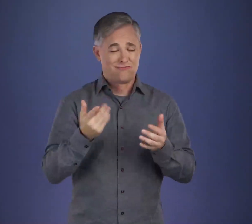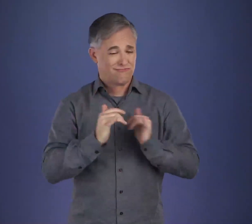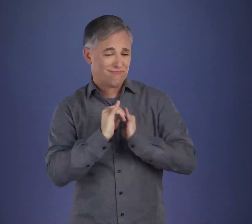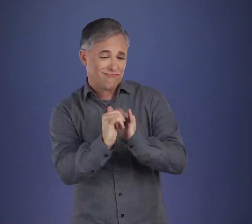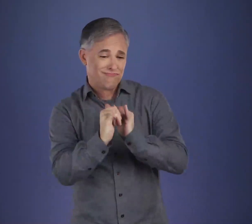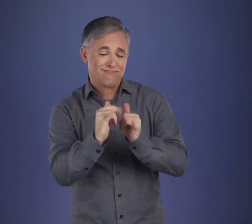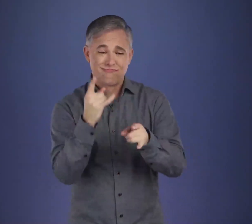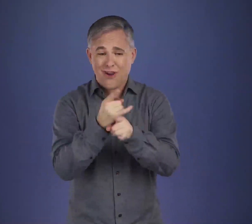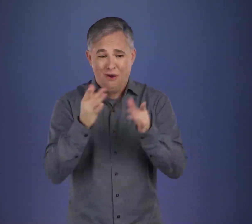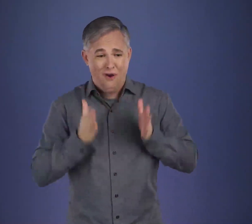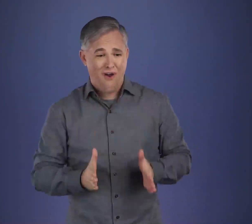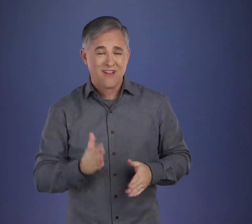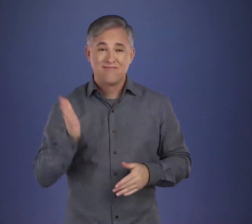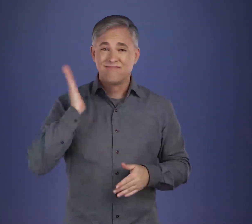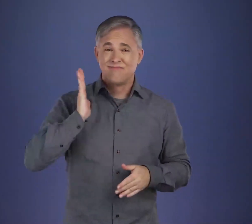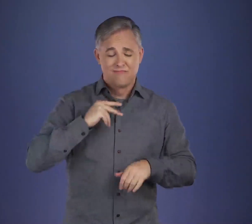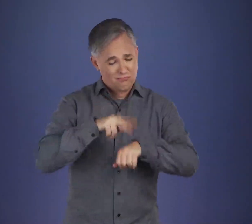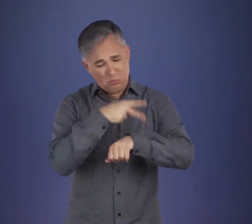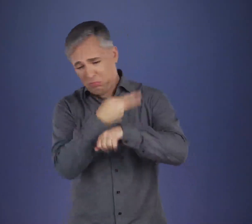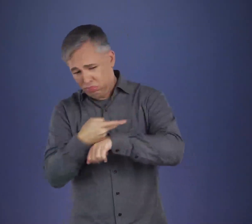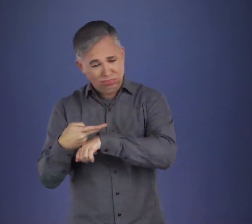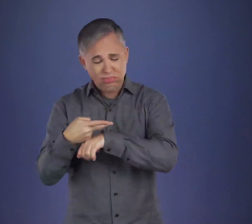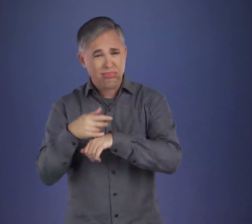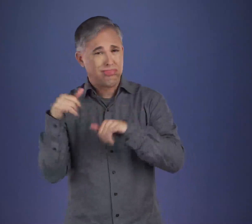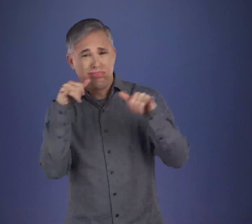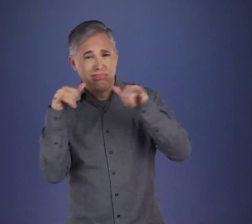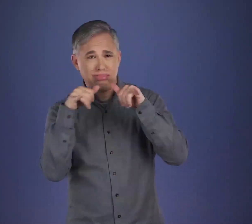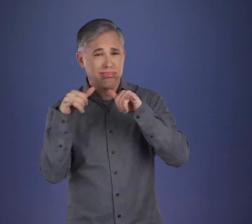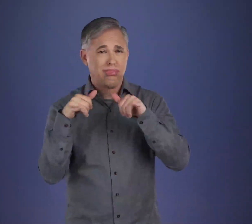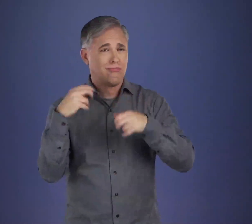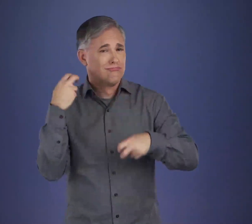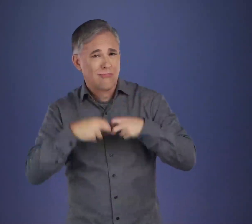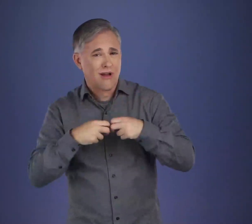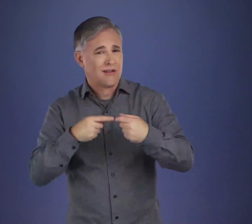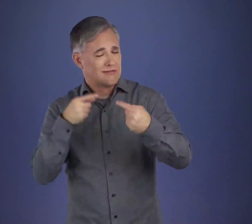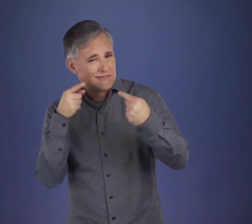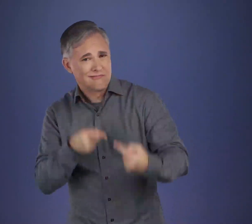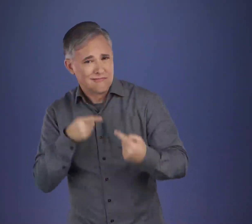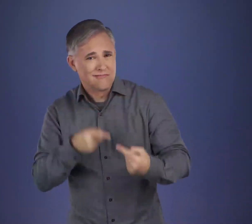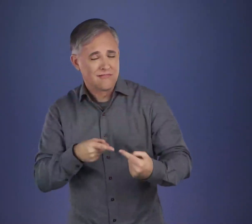who has found a key to sobriety. These legacies of suffering and of recovery